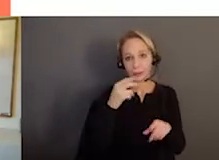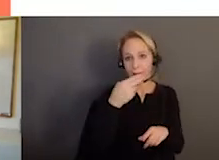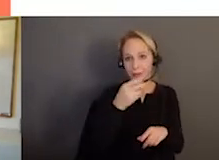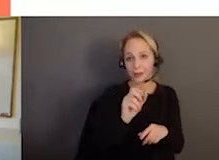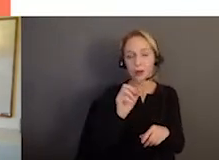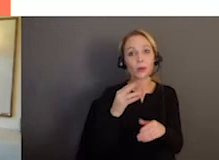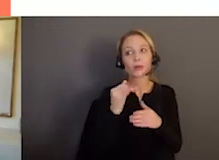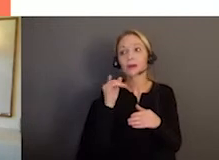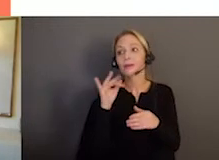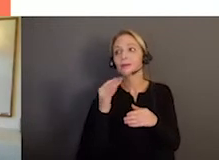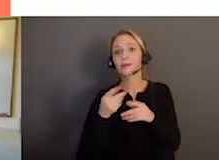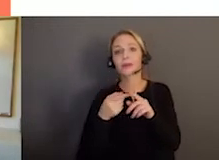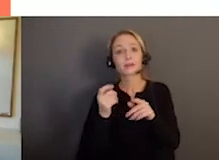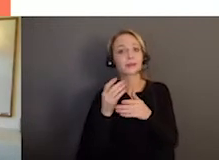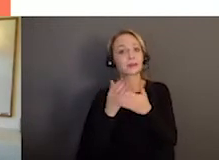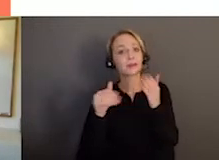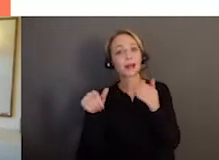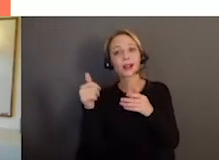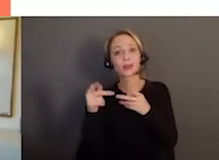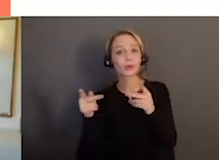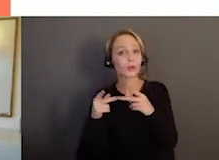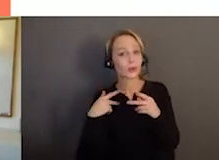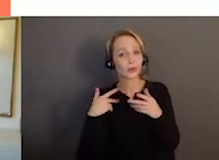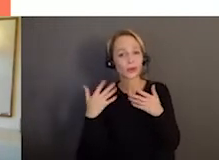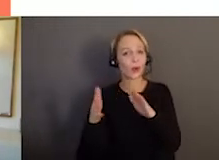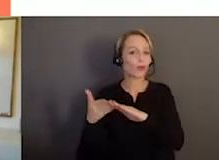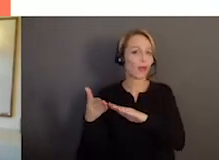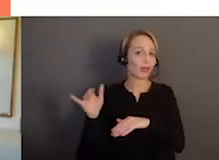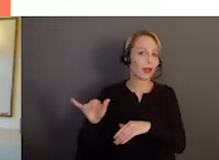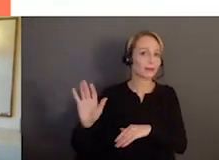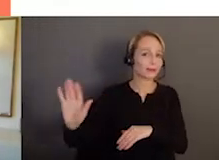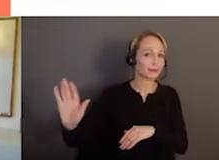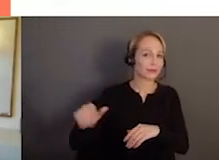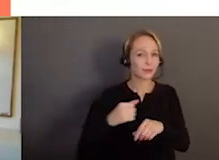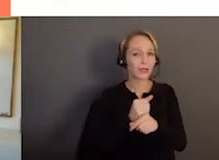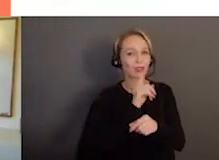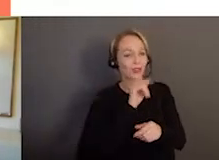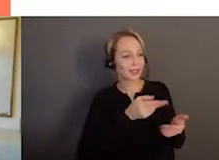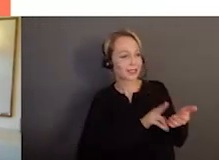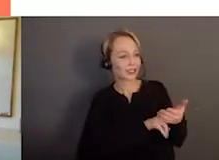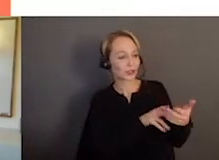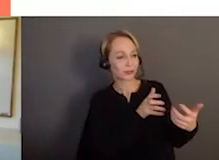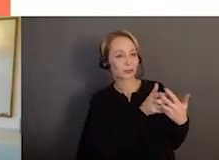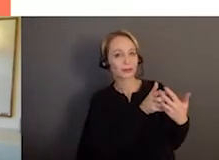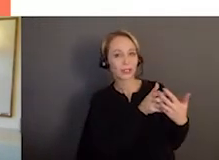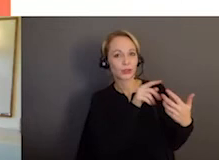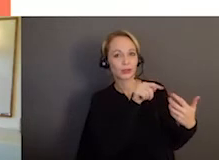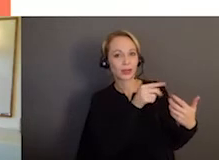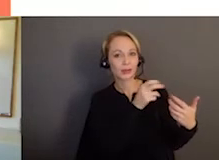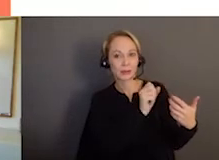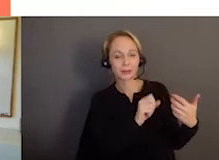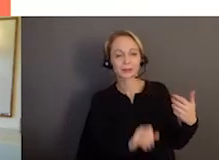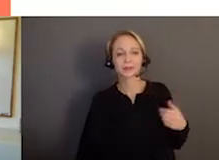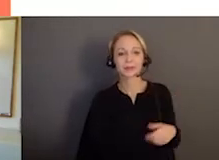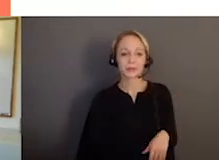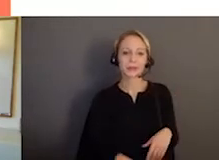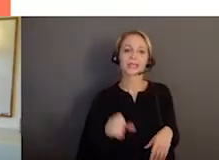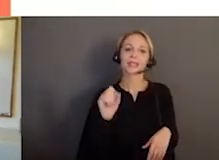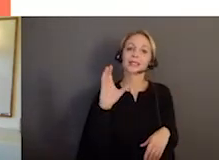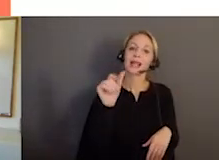IT'S FROM HubSpot AND IF SOME OTHER SOURCE DON'T RUN THAT. MAKE SURE THAT SIGNATURE MATCHES.